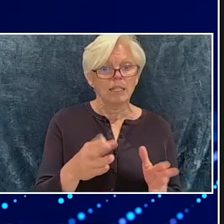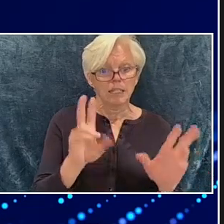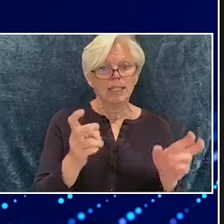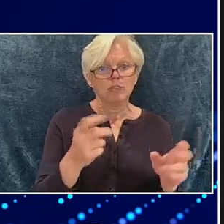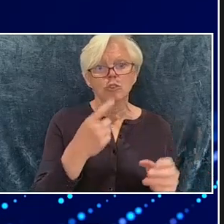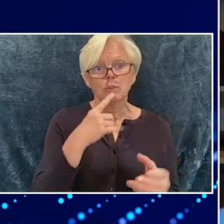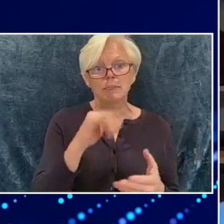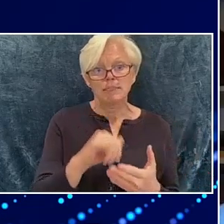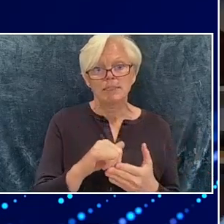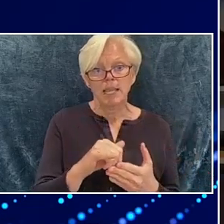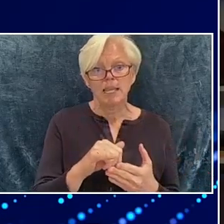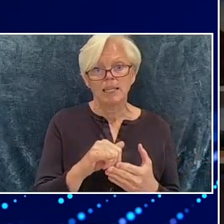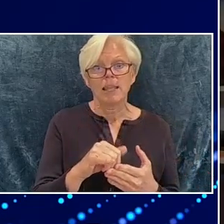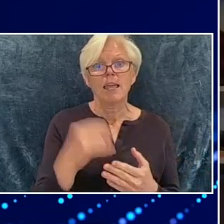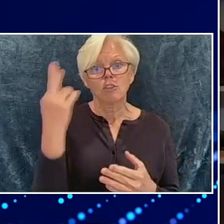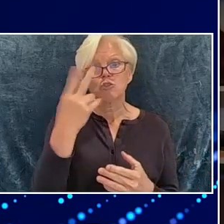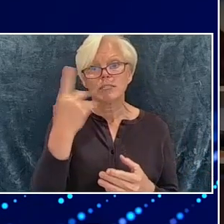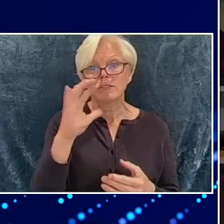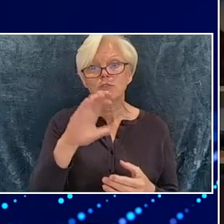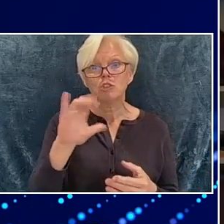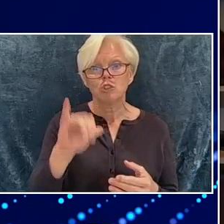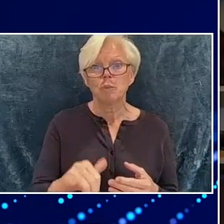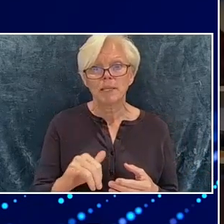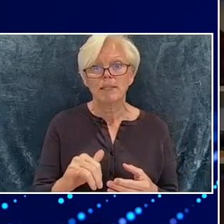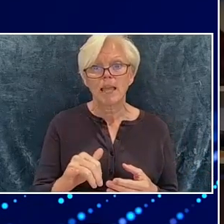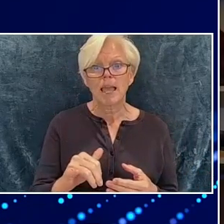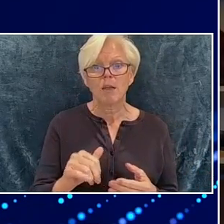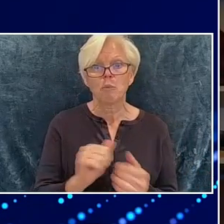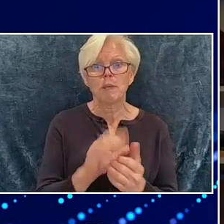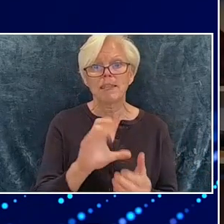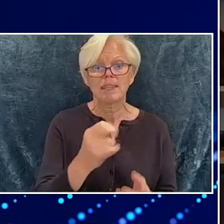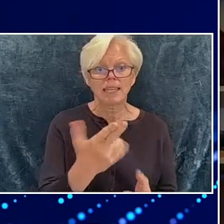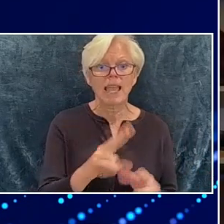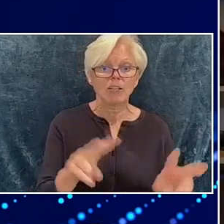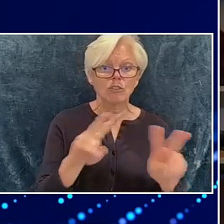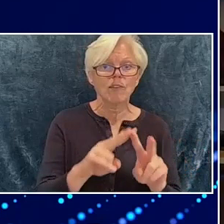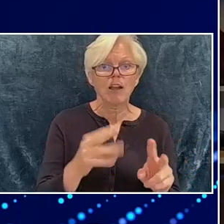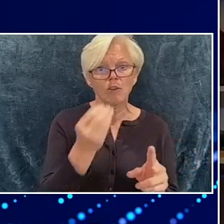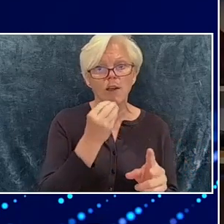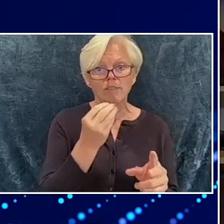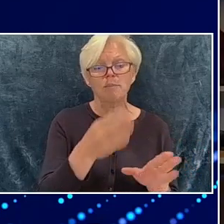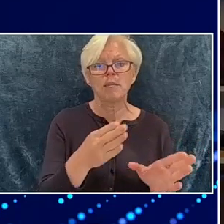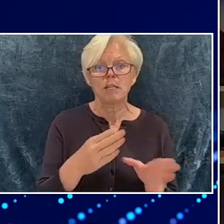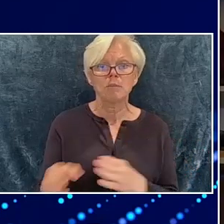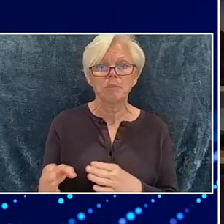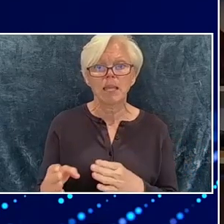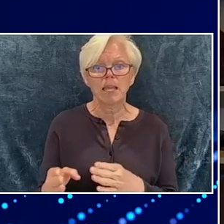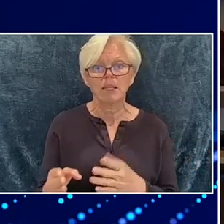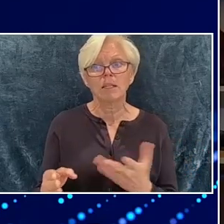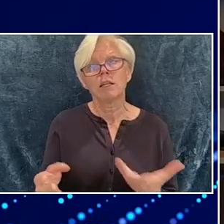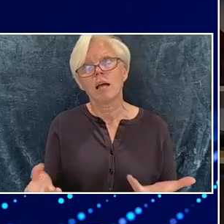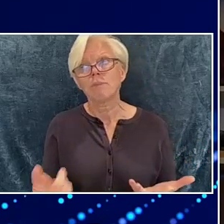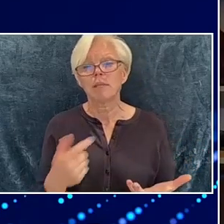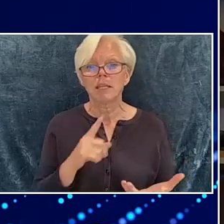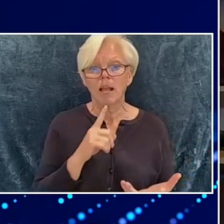impetus for doing this has, you know, with the cash value of meal plan is that- and I- certainly where there's cash value but